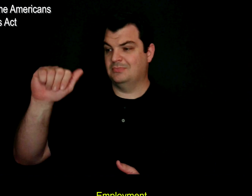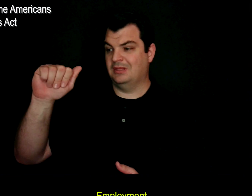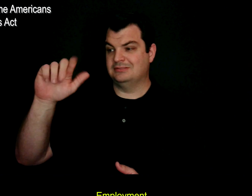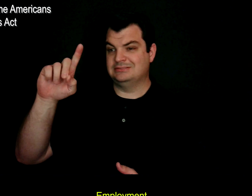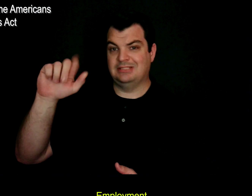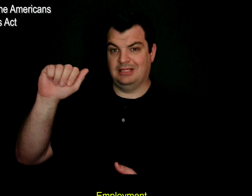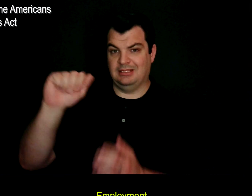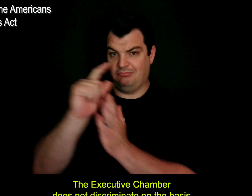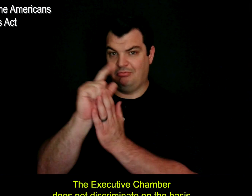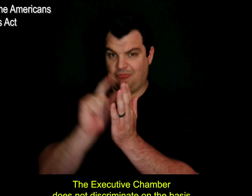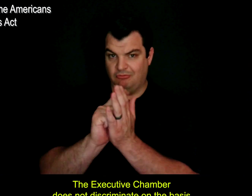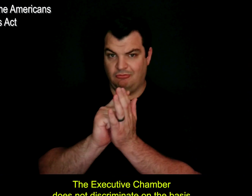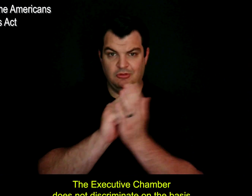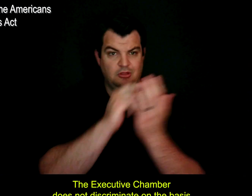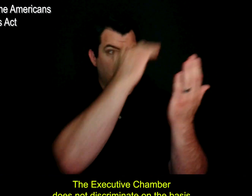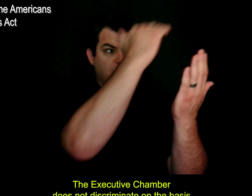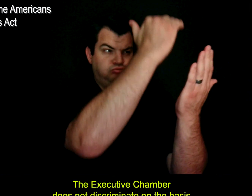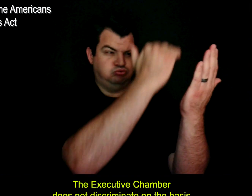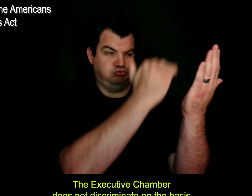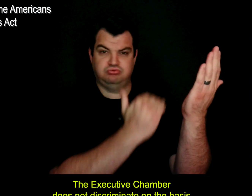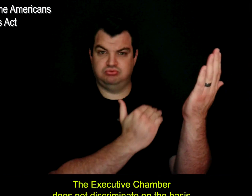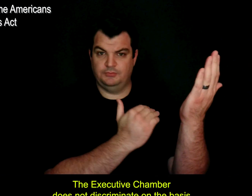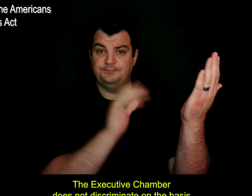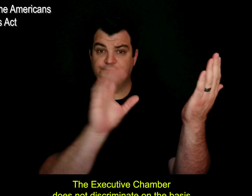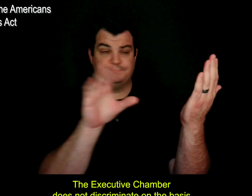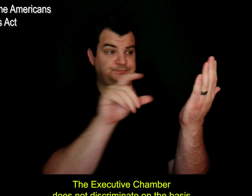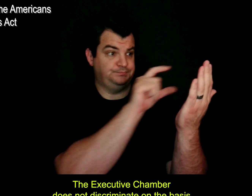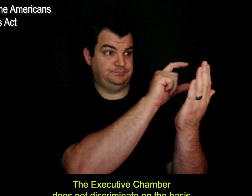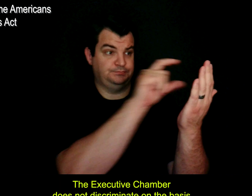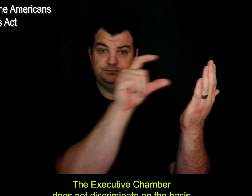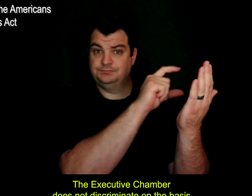Employment The Executive Chamber does not discriminate on the basis